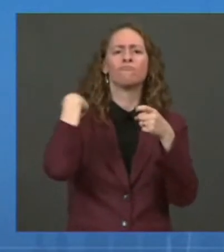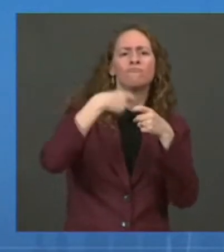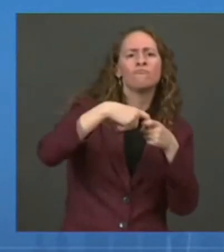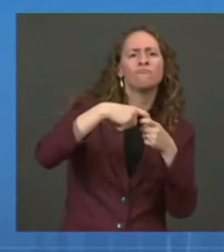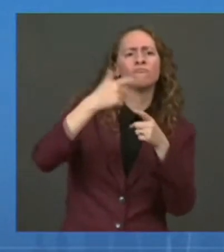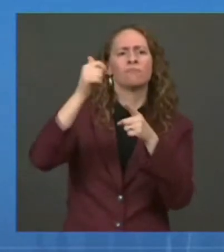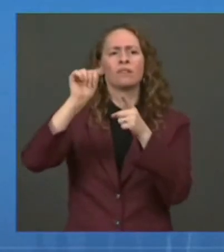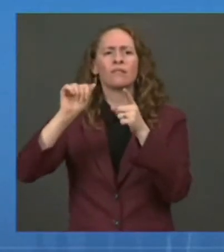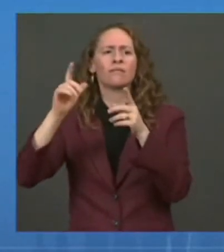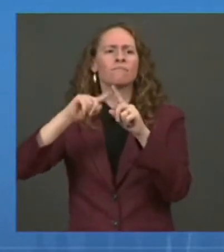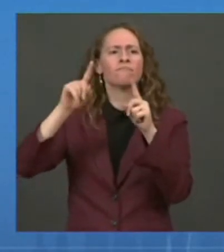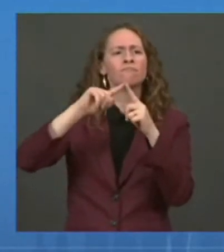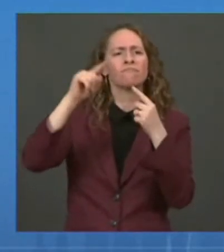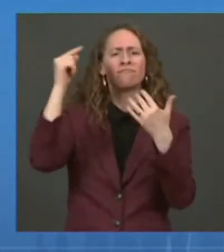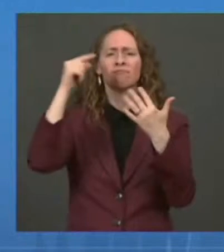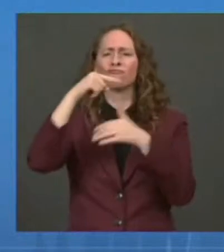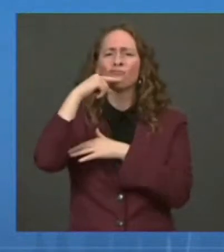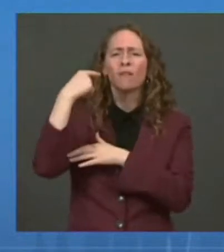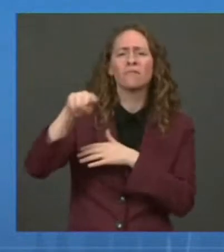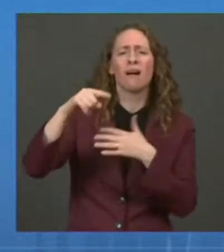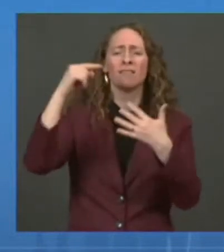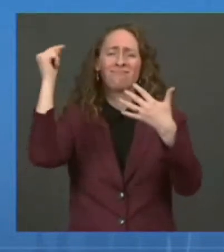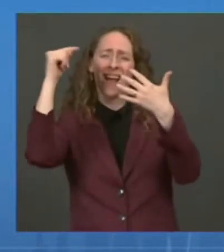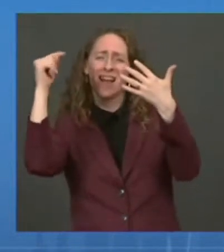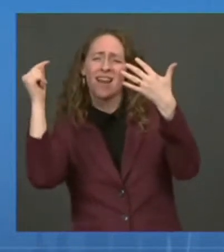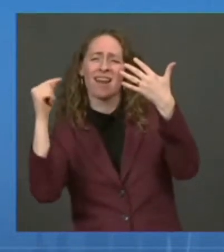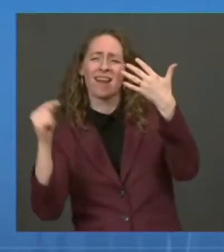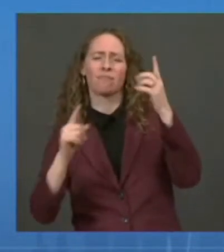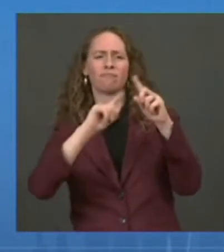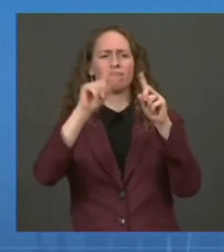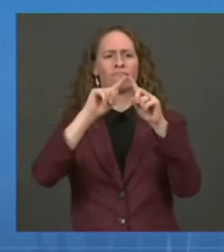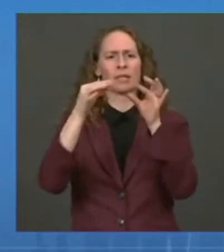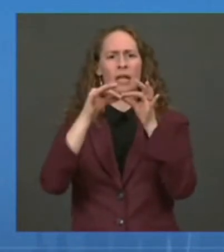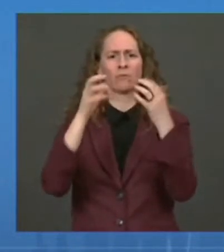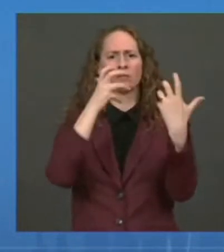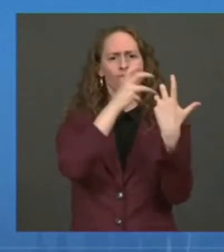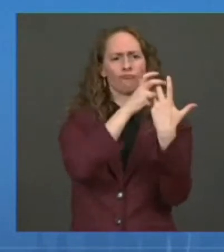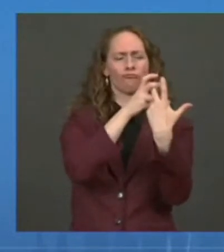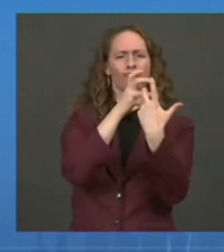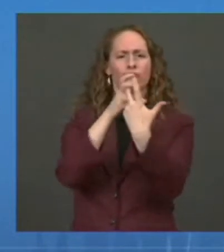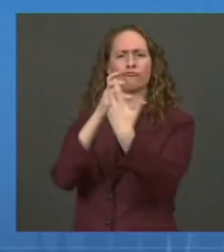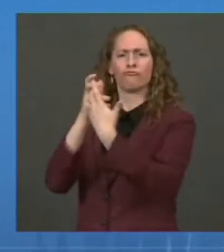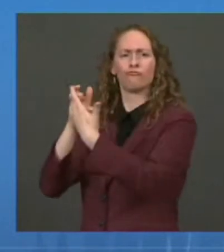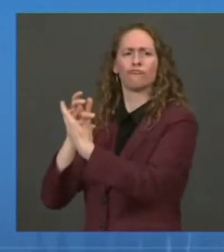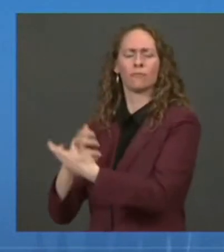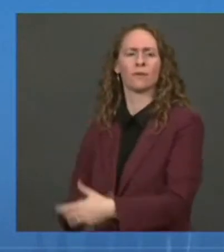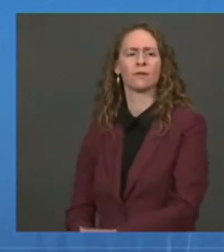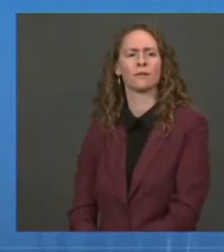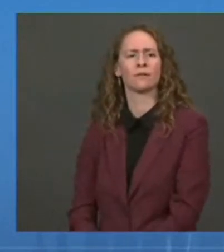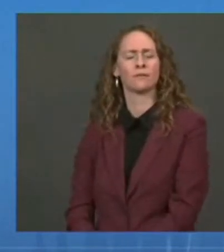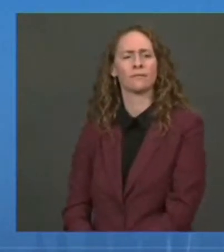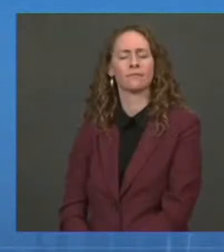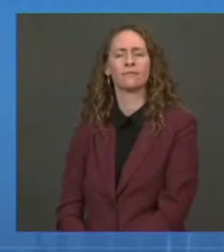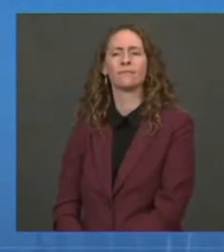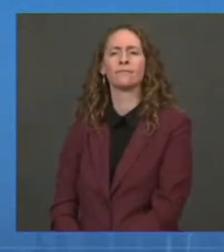VERSIONS IN SPANISH, MANDARIN, CAN'T KNEES, VIETNAMESE, KOREAN, CREOLE, ARABIC AND RUSSIAN. WE'RE DOING THIS BECAUSE WE